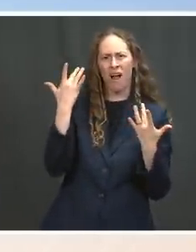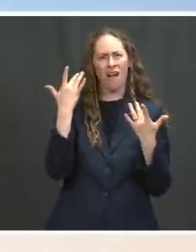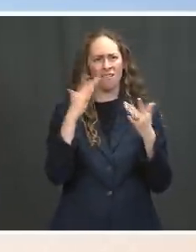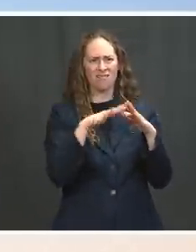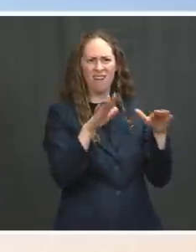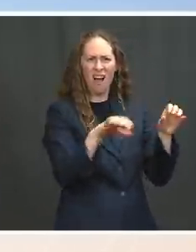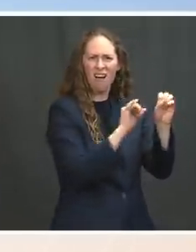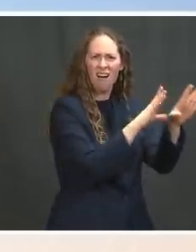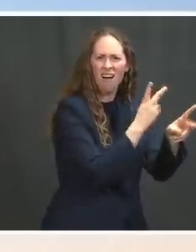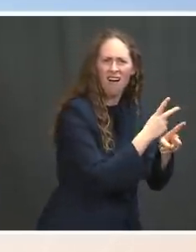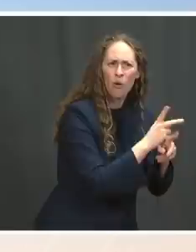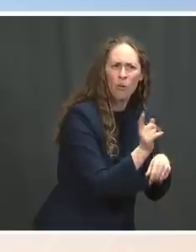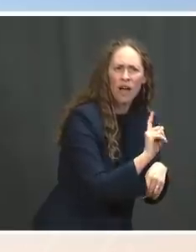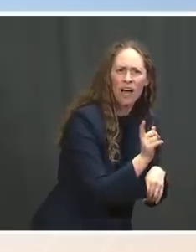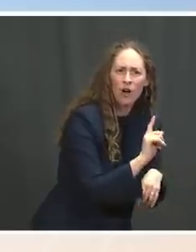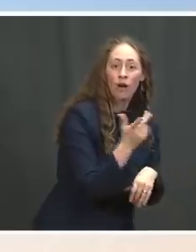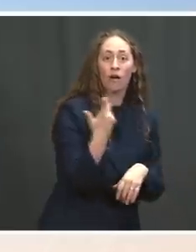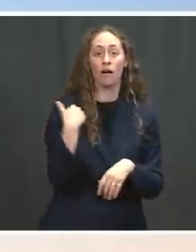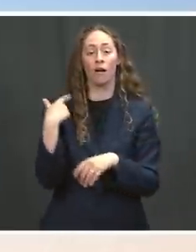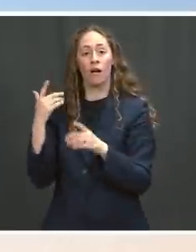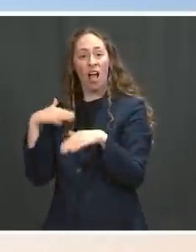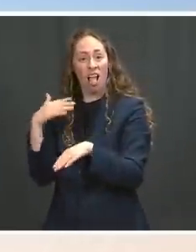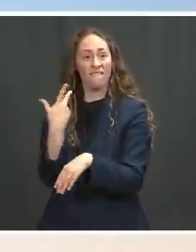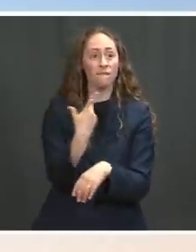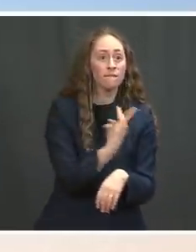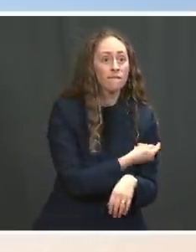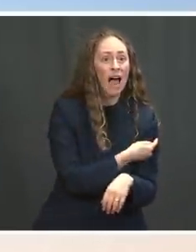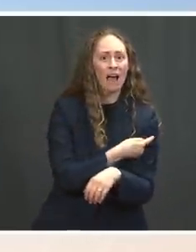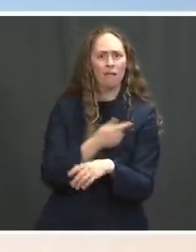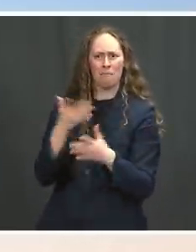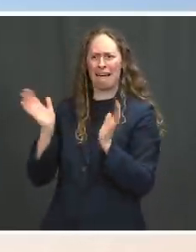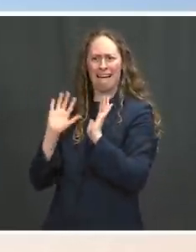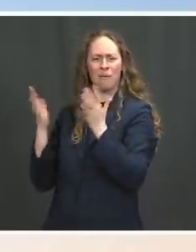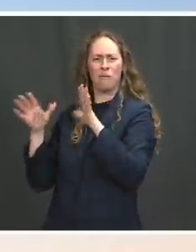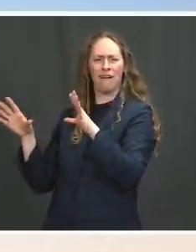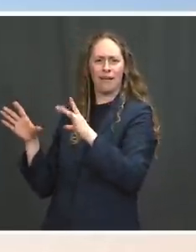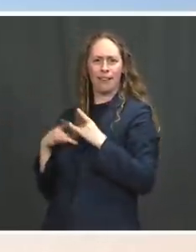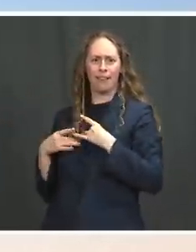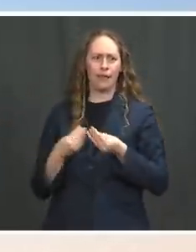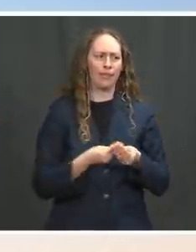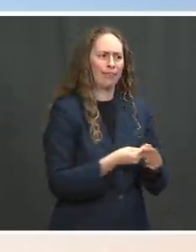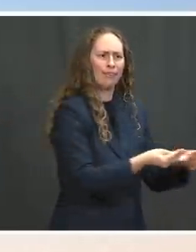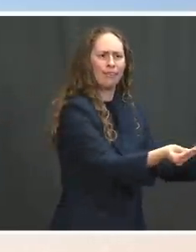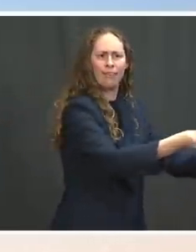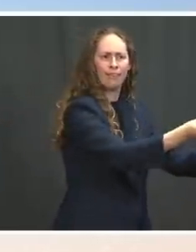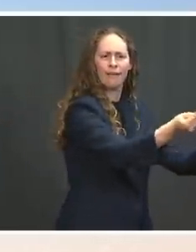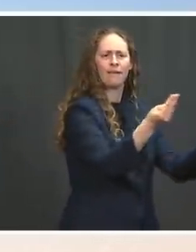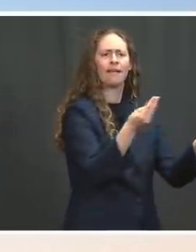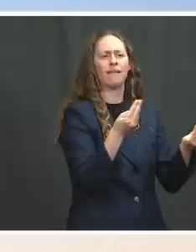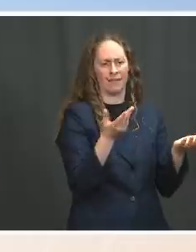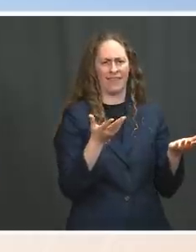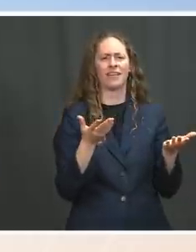about going back to a workplace. And there are a number of steps we've put in place, including assistance to restaurants, as I noted earlier today;